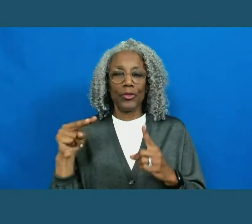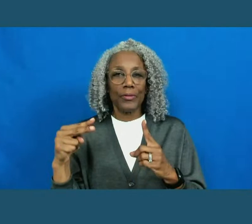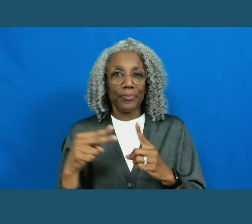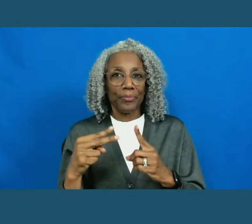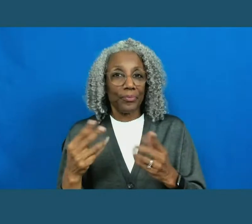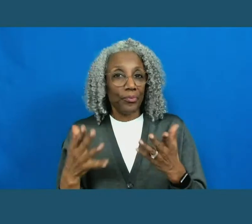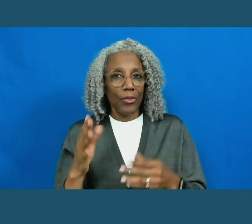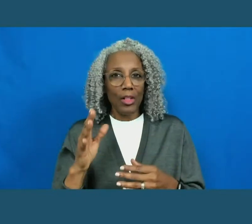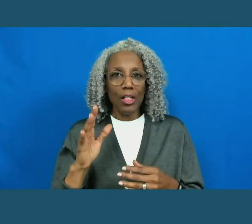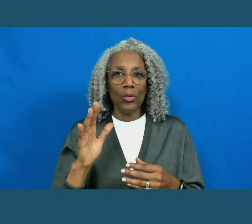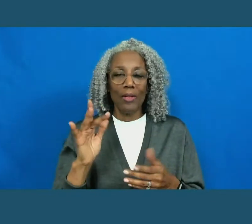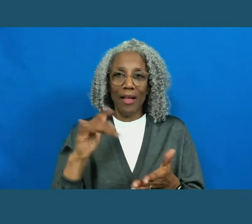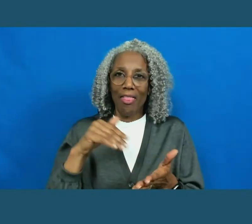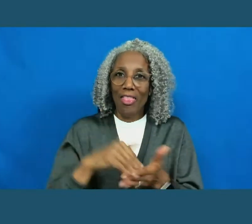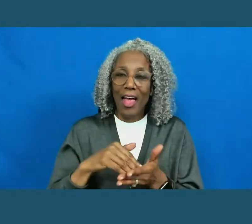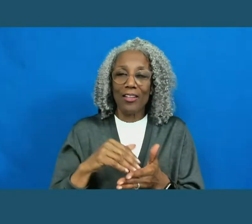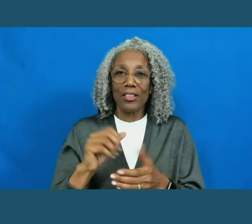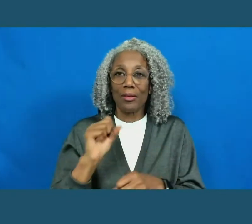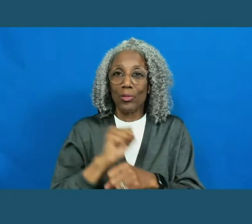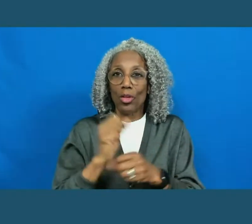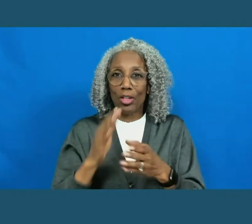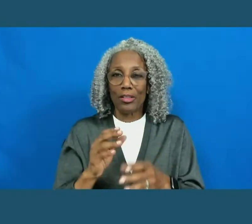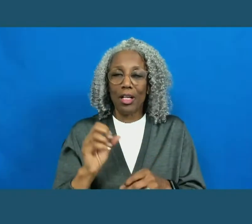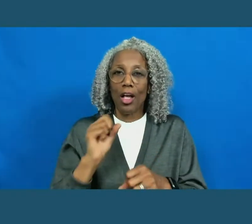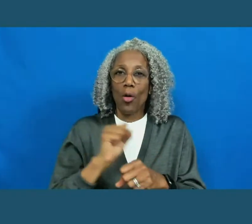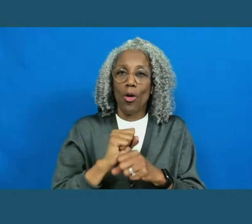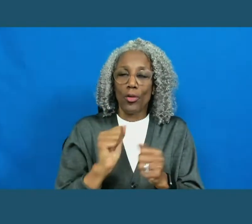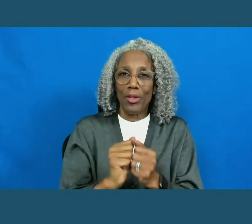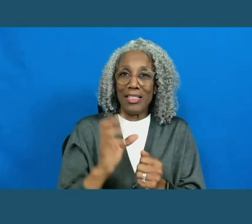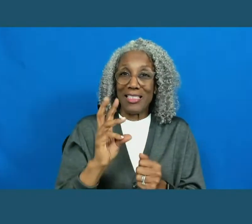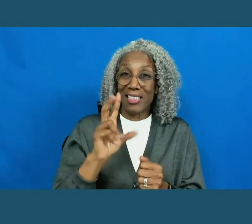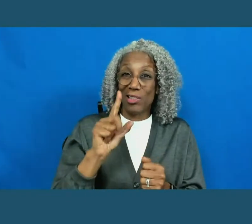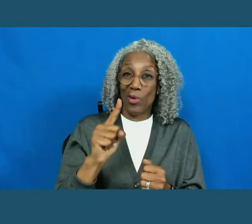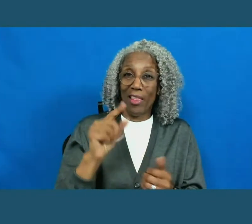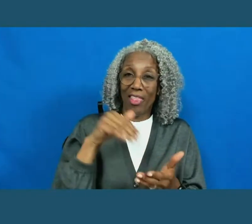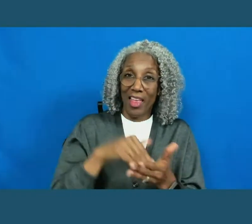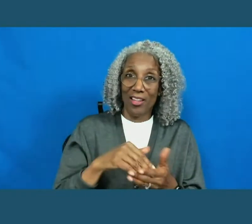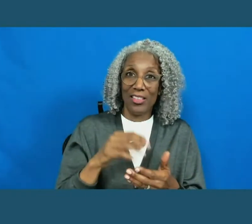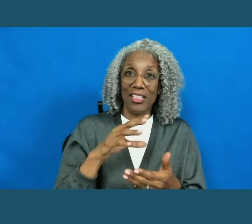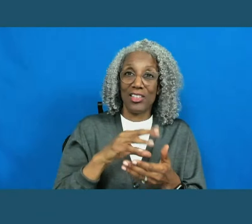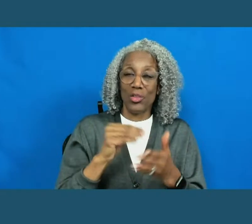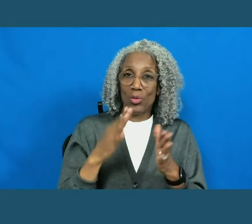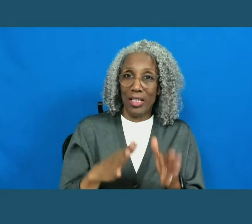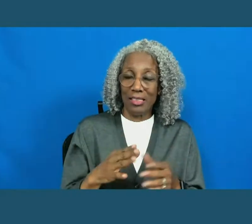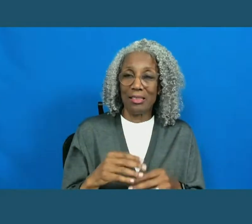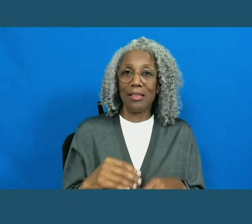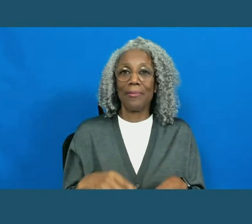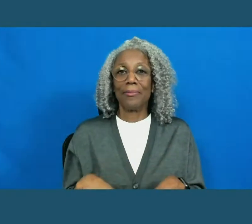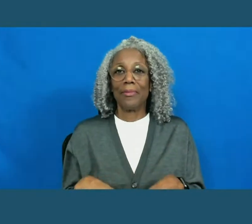to work from a perspective of and in Montgomery County. The 25,000 employees that worked